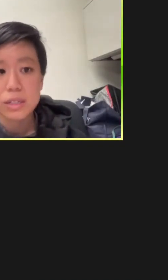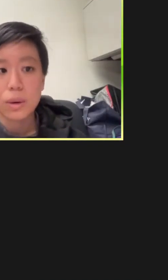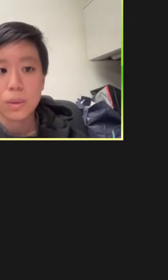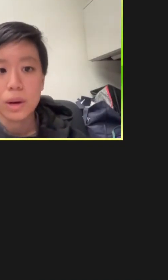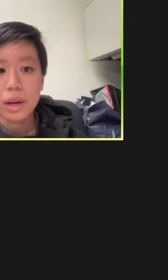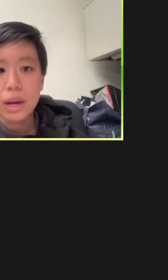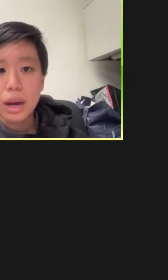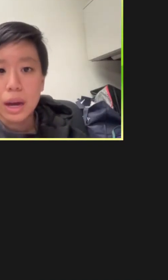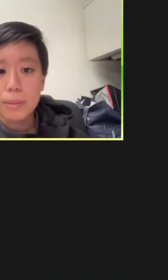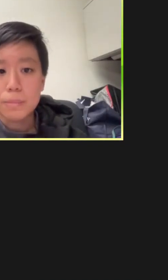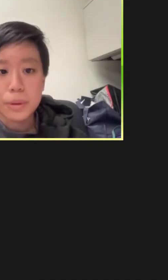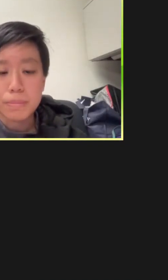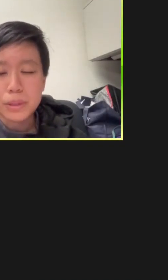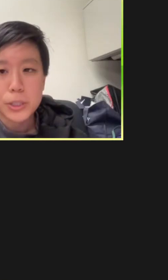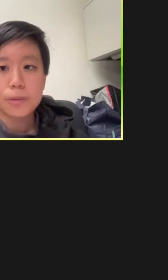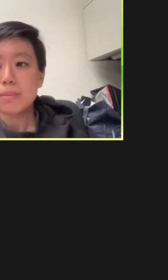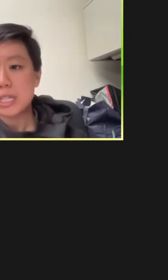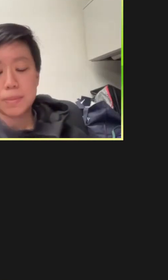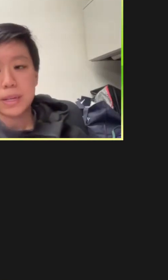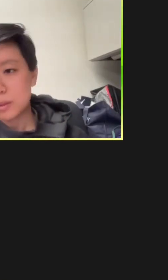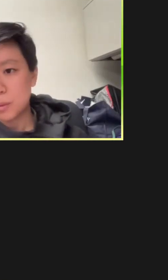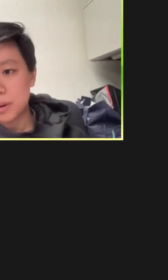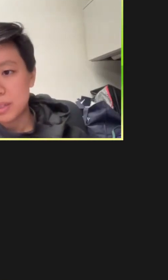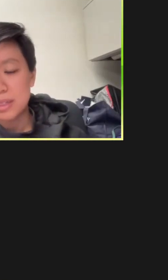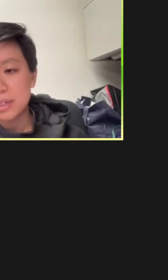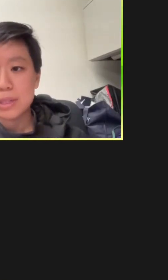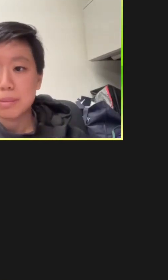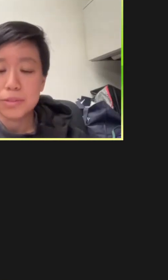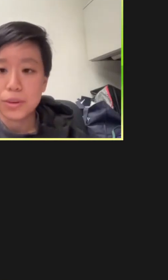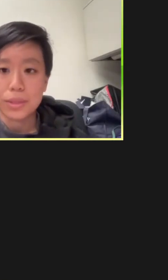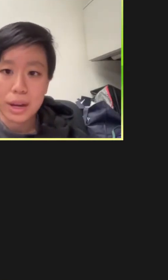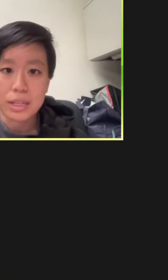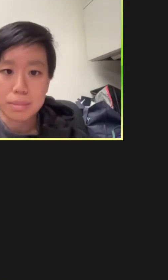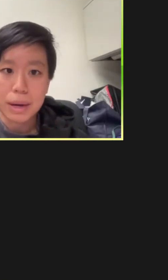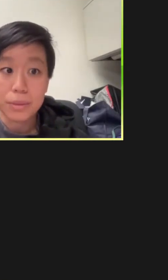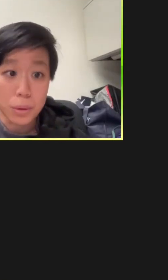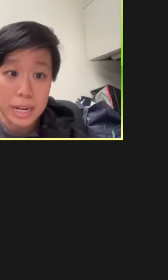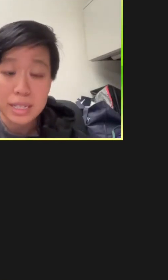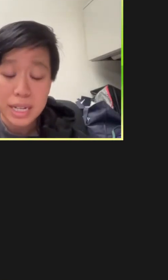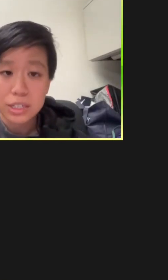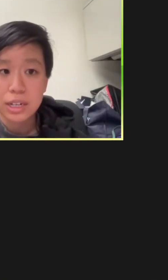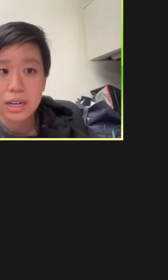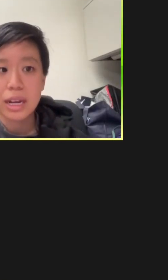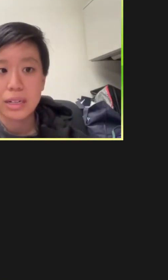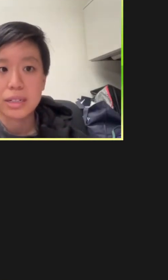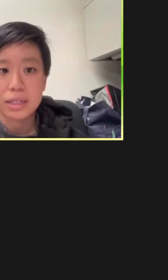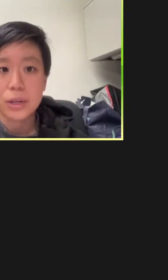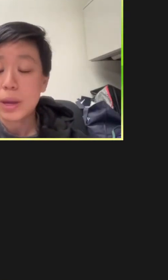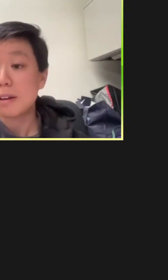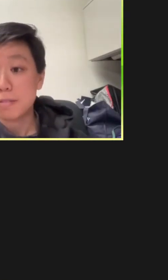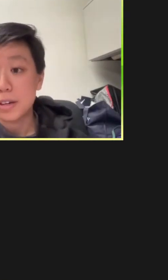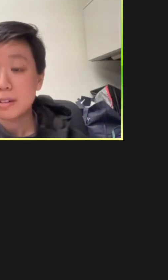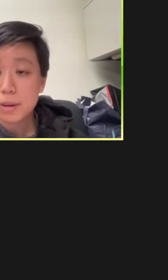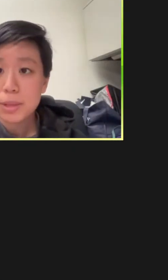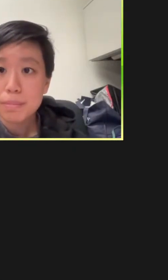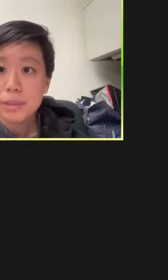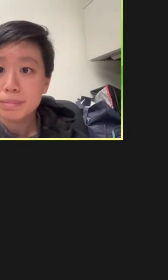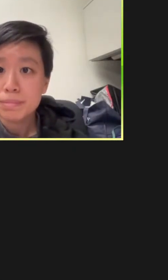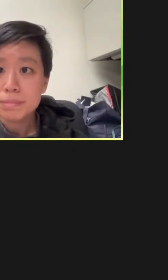So could you maybe speak towards some of your thoughts about the organization, and getting funding from them?